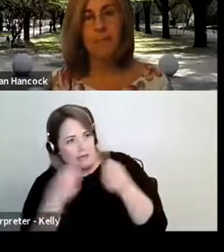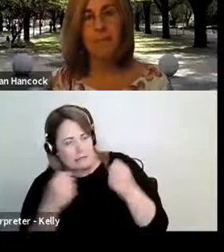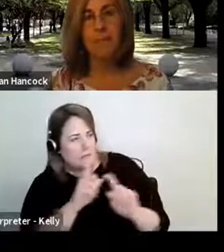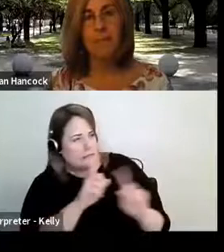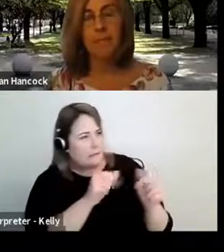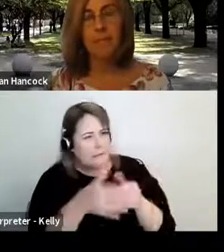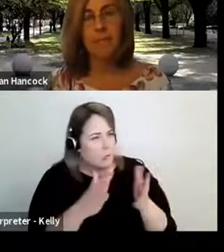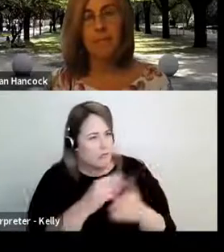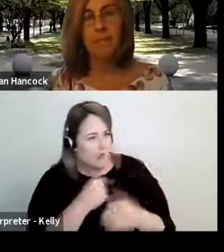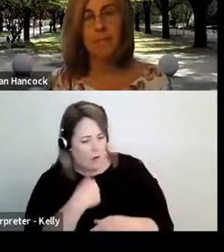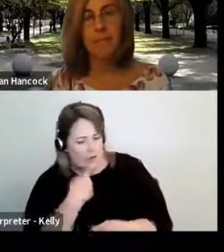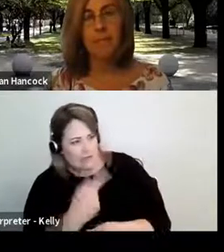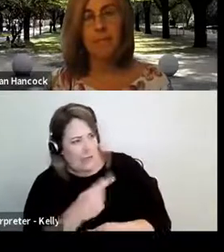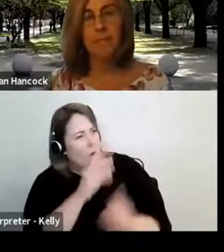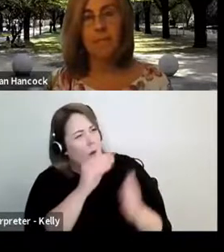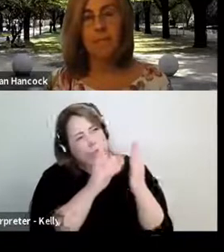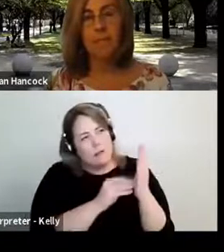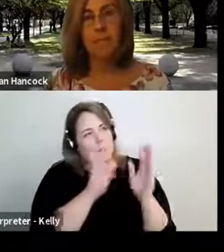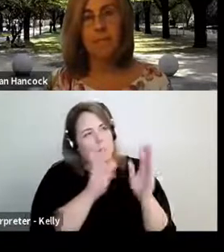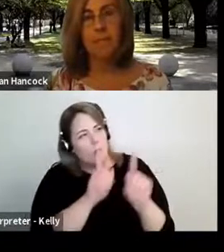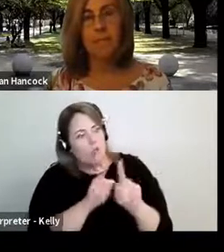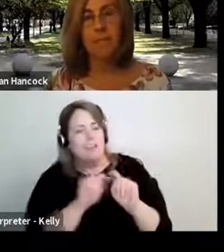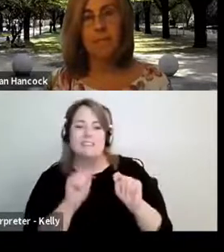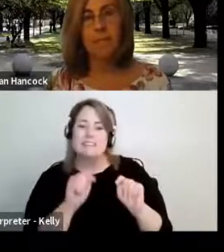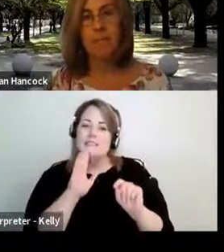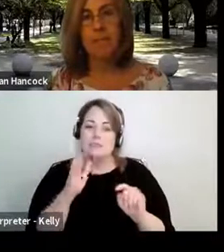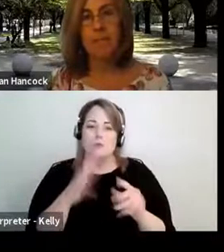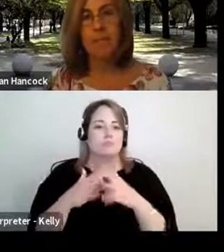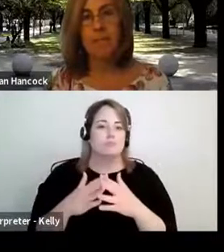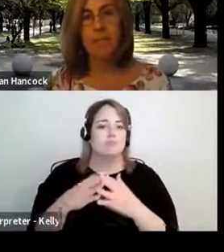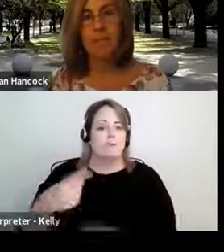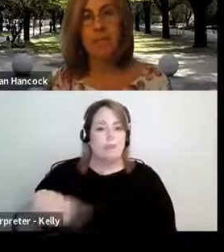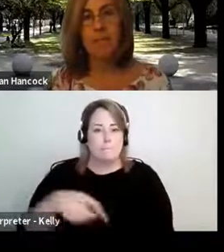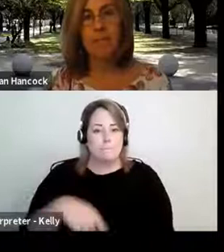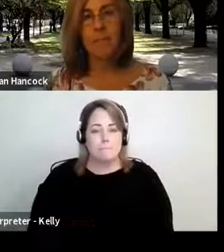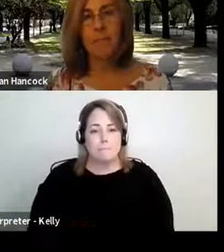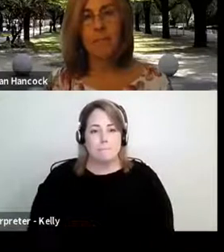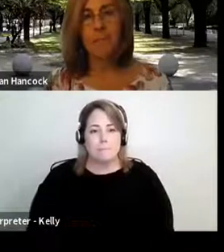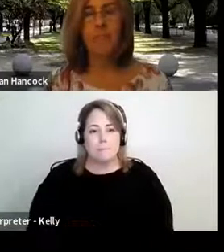that work, what does the policy look like. We've also had successful autistic business owners that